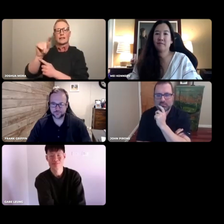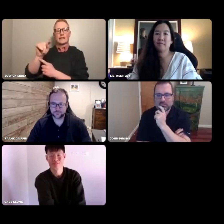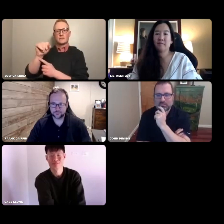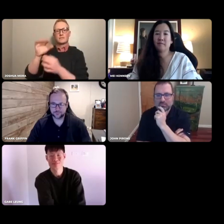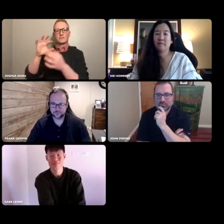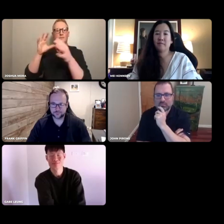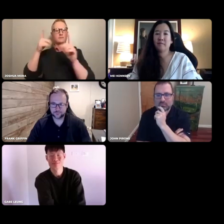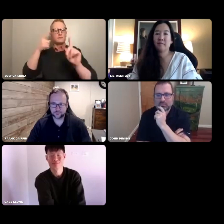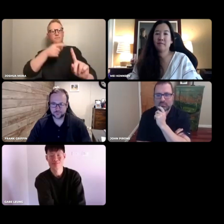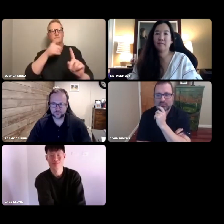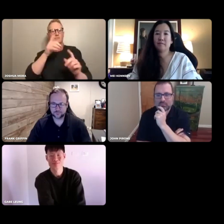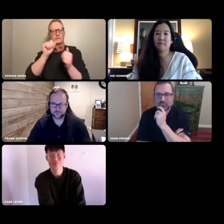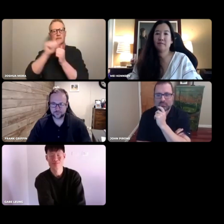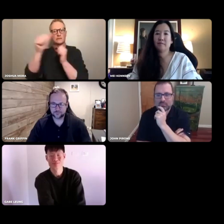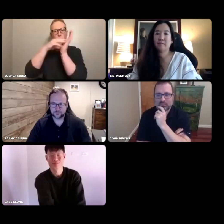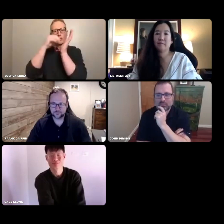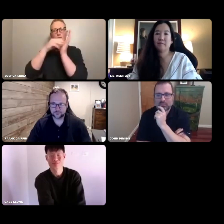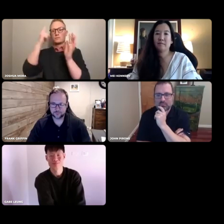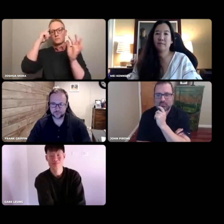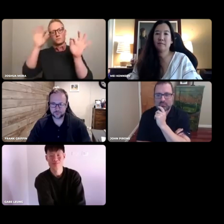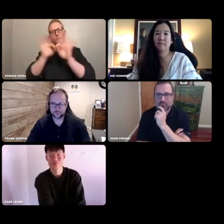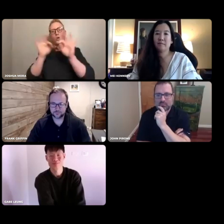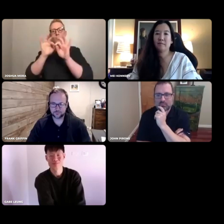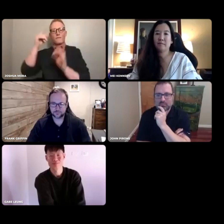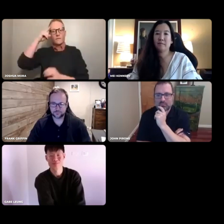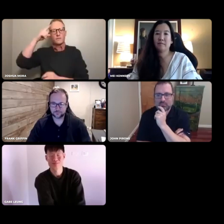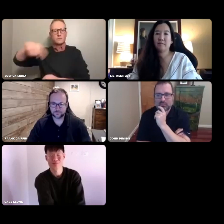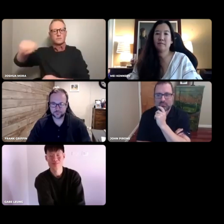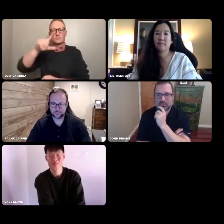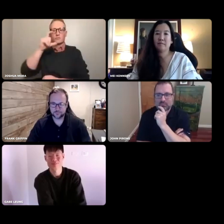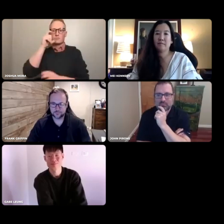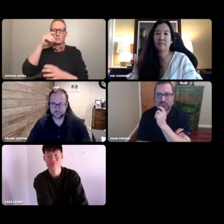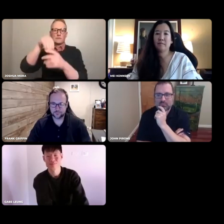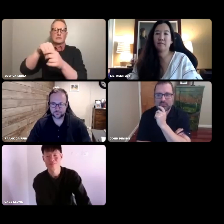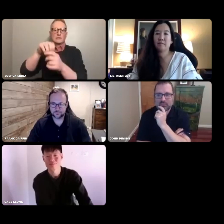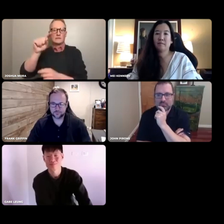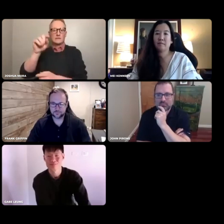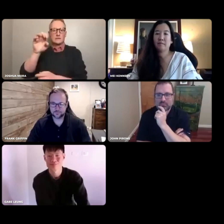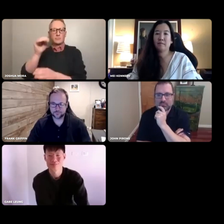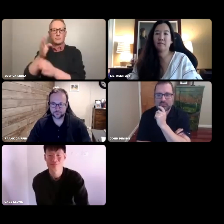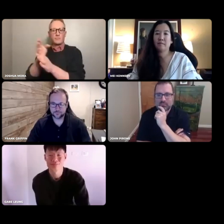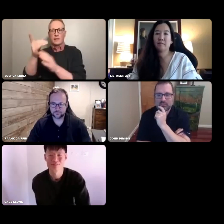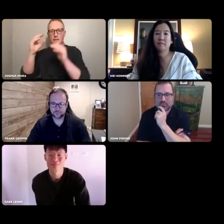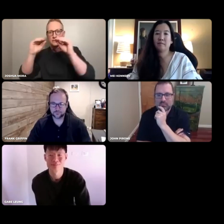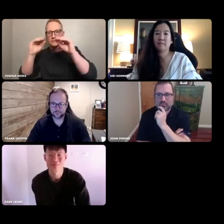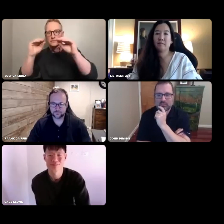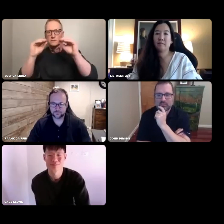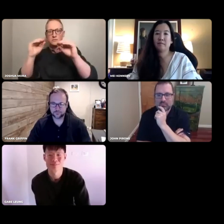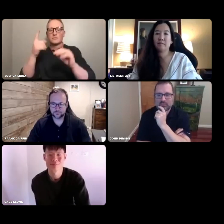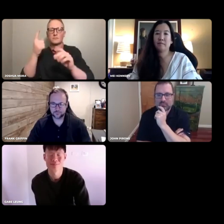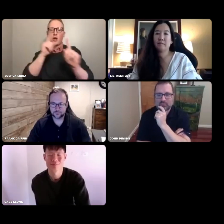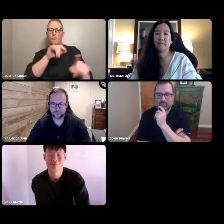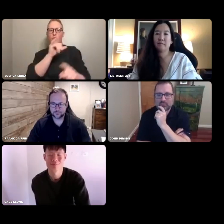Also, look forward to the release of the CSD Learns E-Toolkit focused on the STEM field.